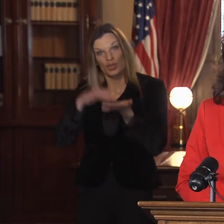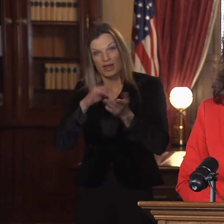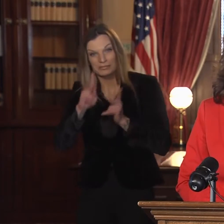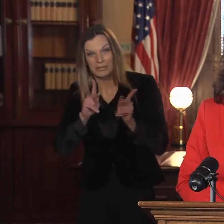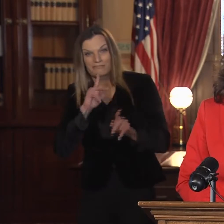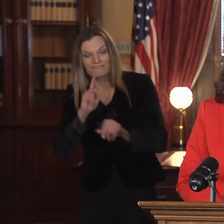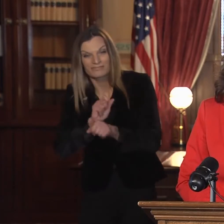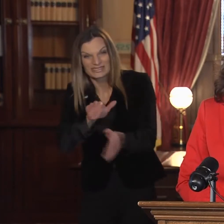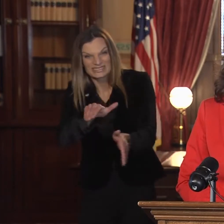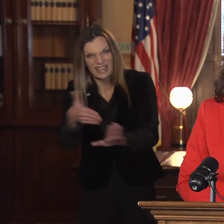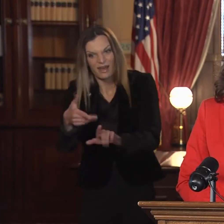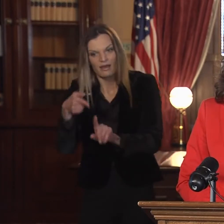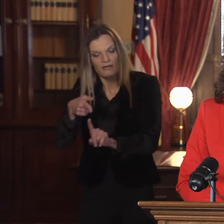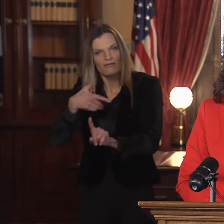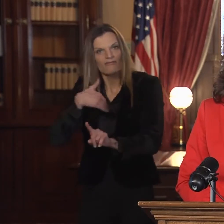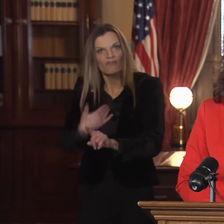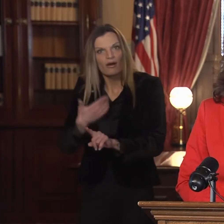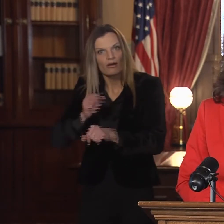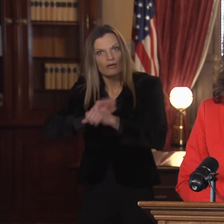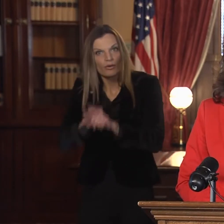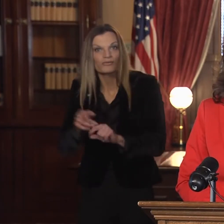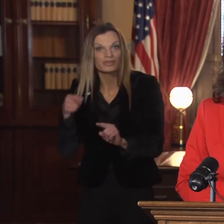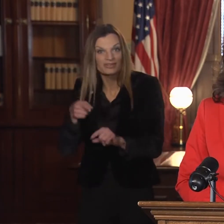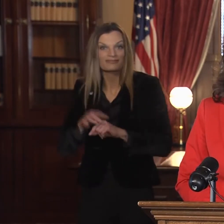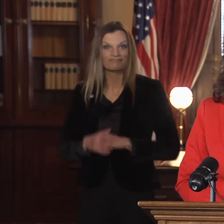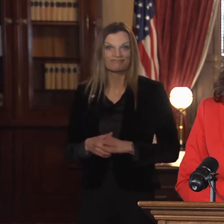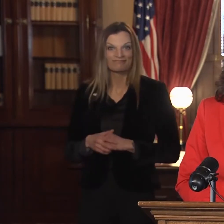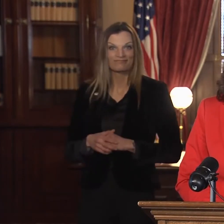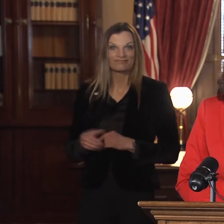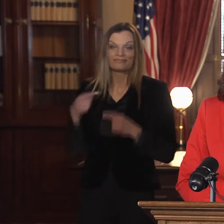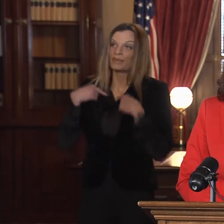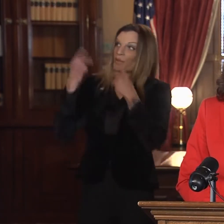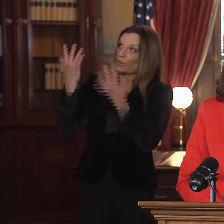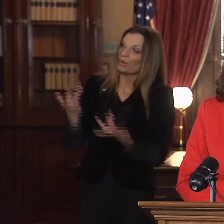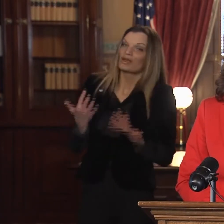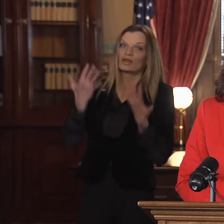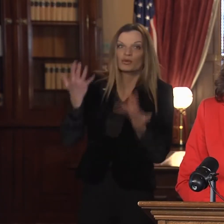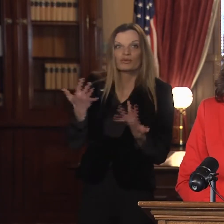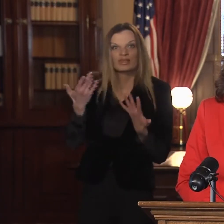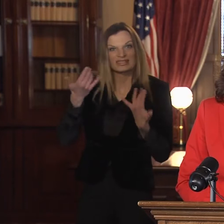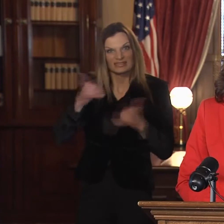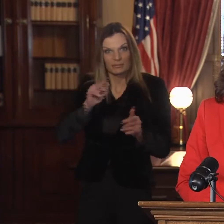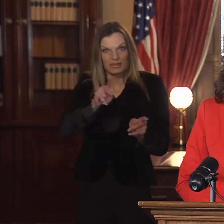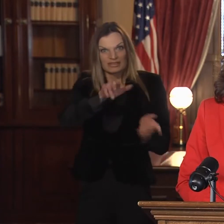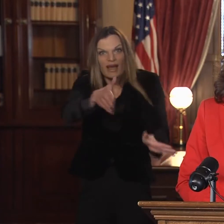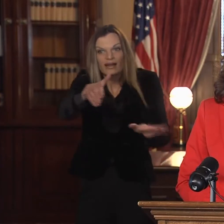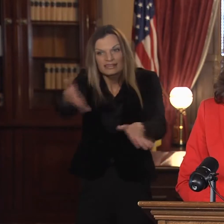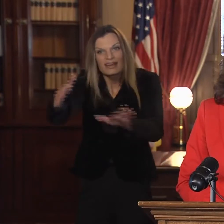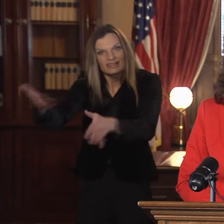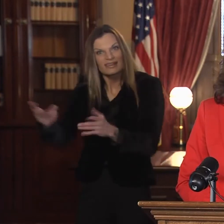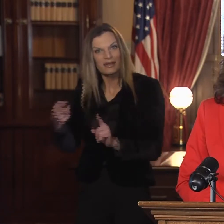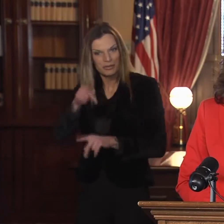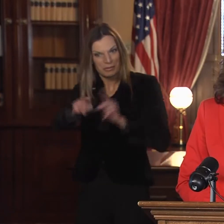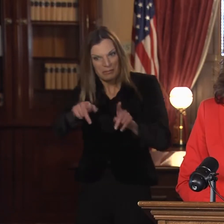THAT LETTER NEARLY 2000 MICHIGANDERS HAVE DIED FROM COVID-19. THAT'S 2000 PEOPLE WHO WERE